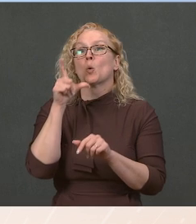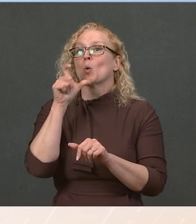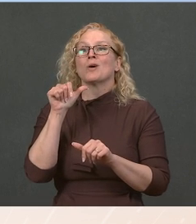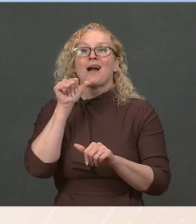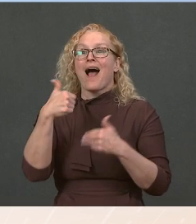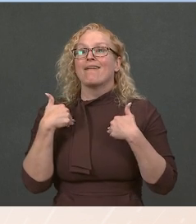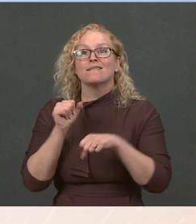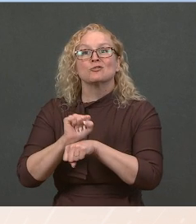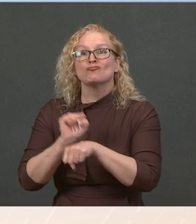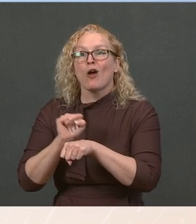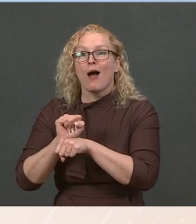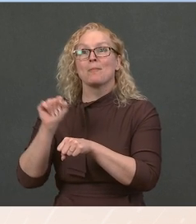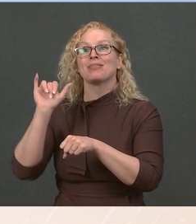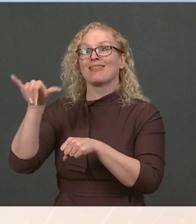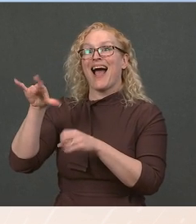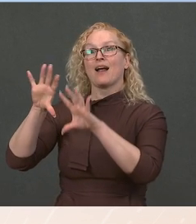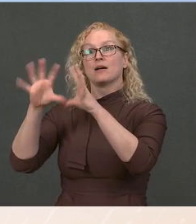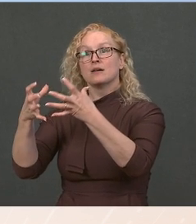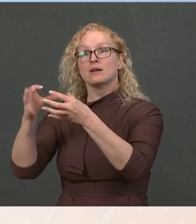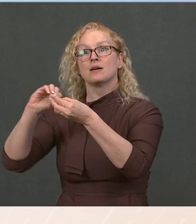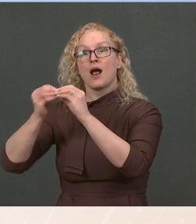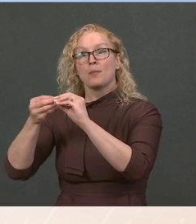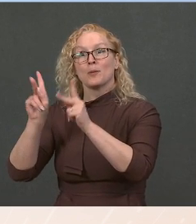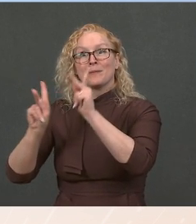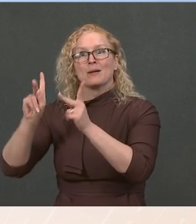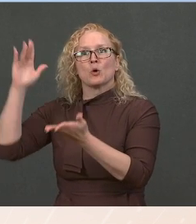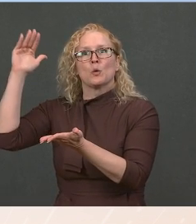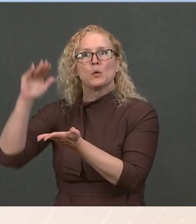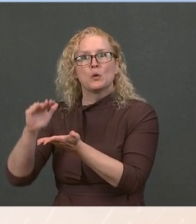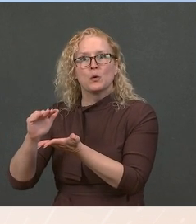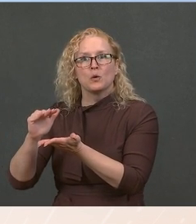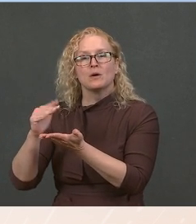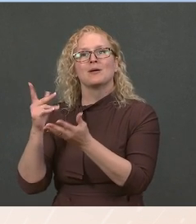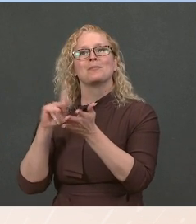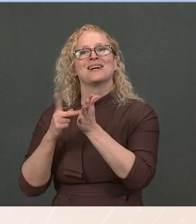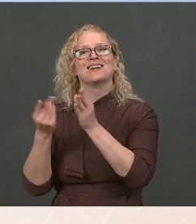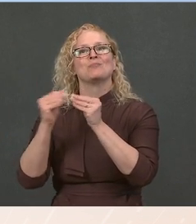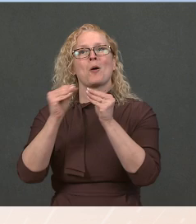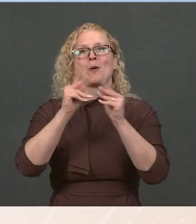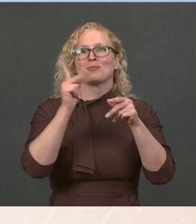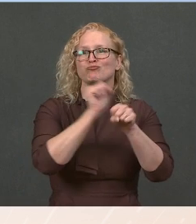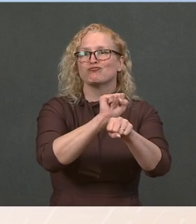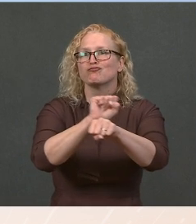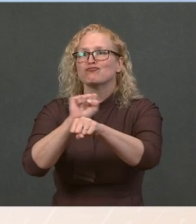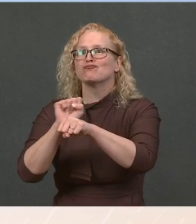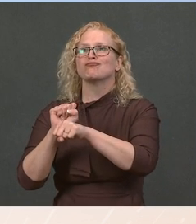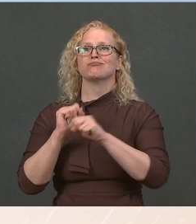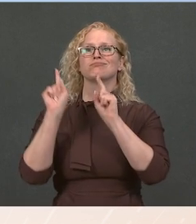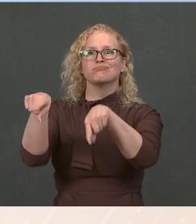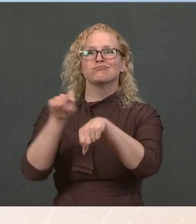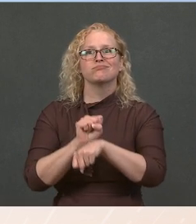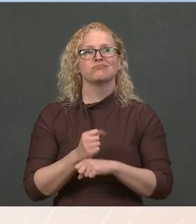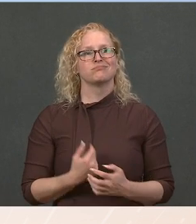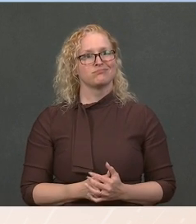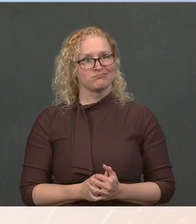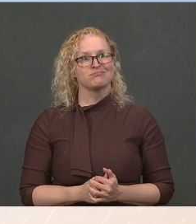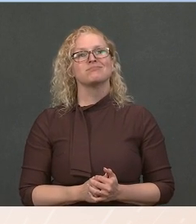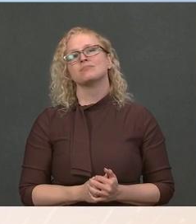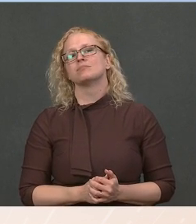and a place that the CBO projected, before the Rescue Plan was passed, that we wouldn't reach until the fourth quarter of 2023.